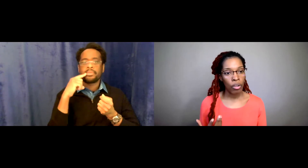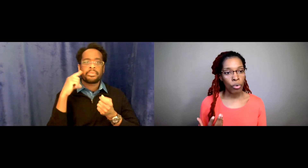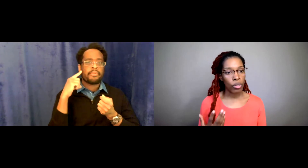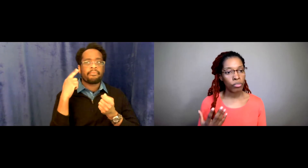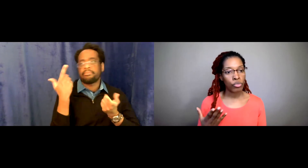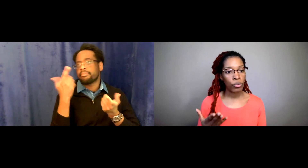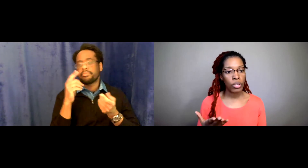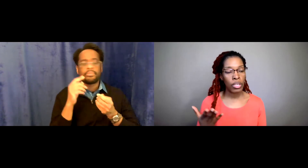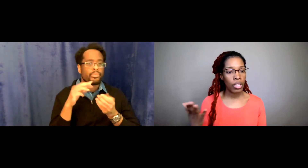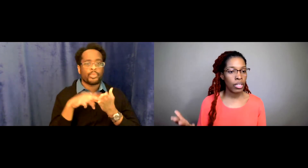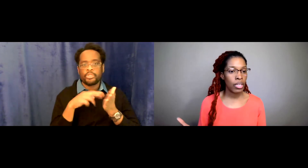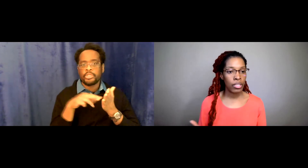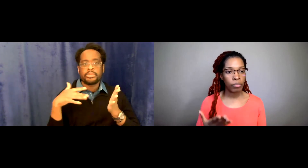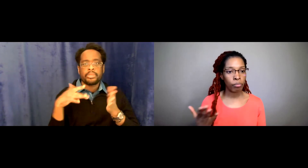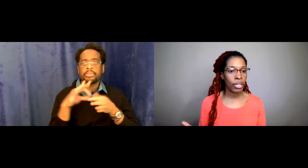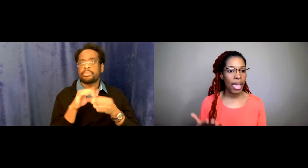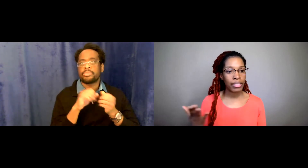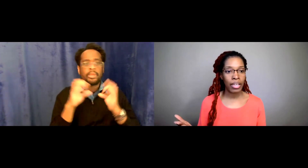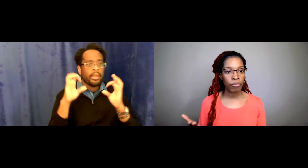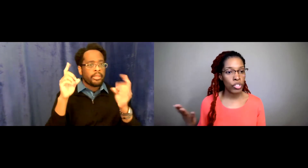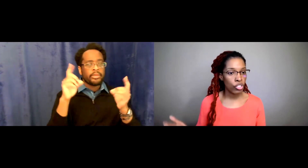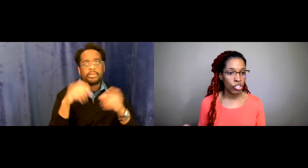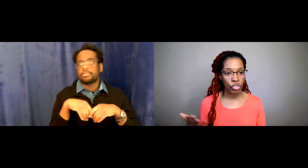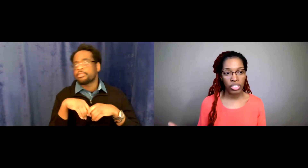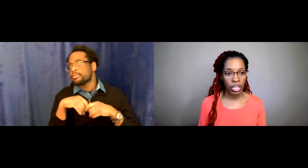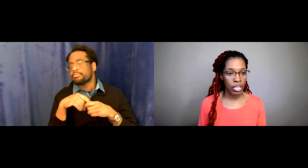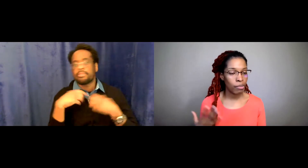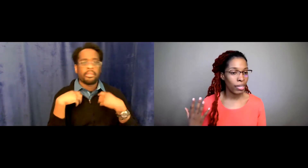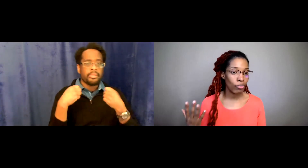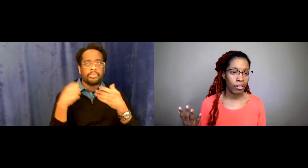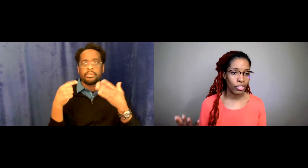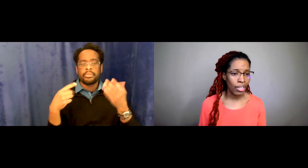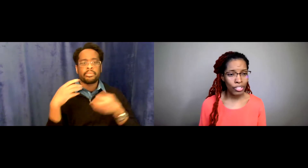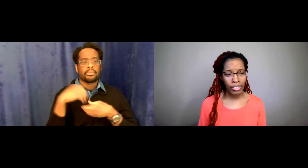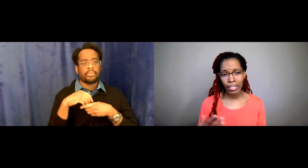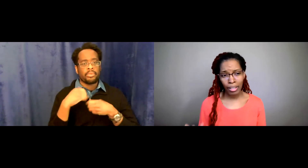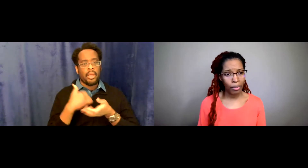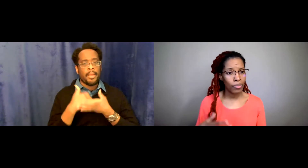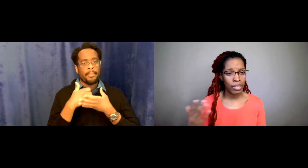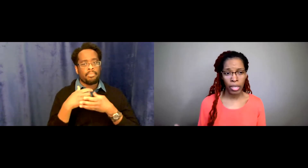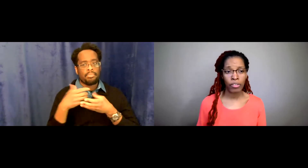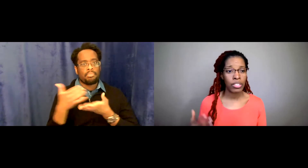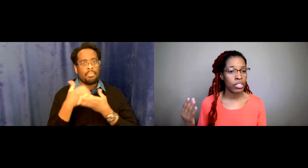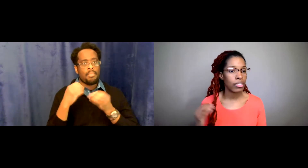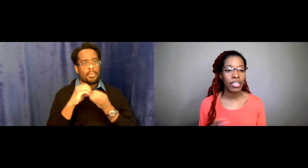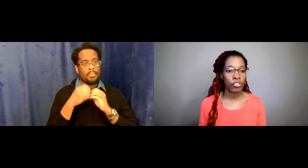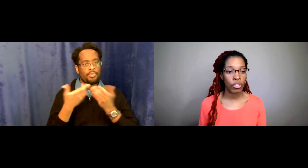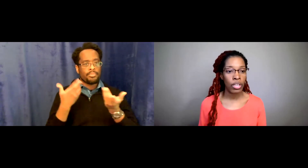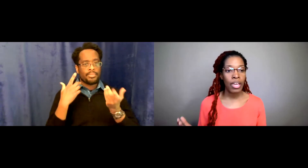or truly any black death research or studies based around education health disparities etc